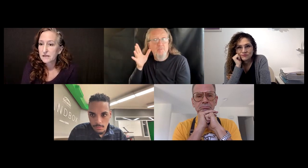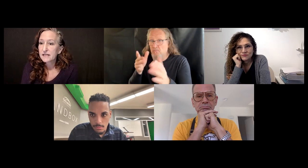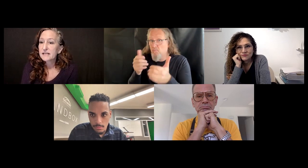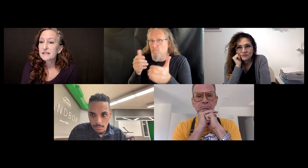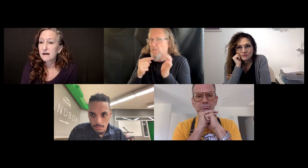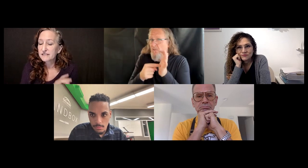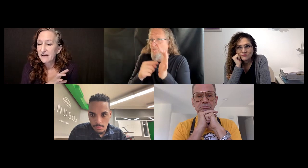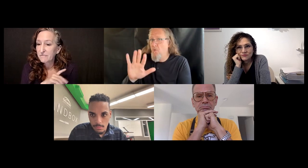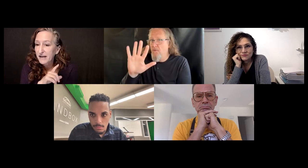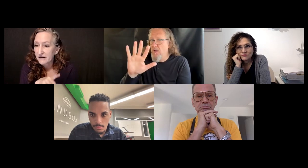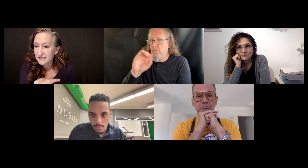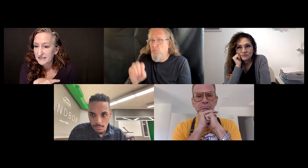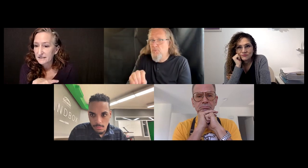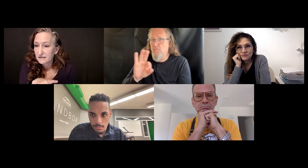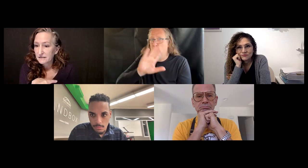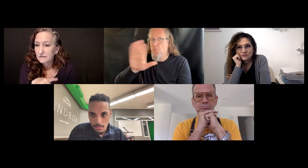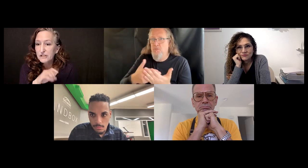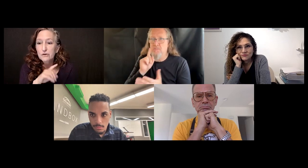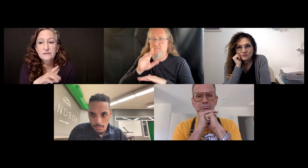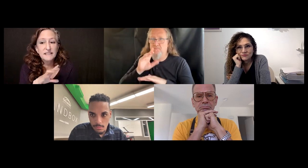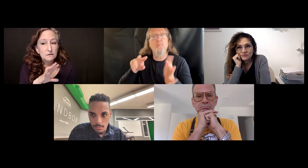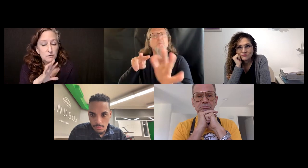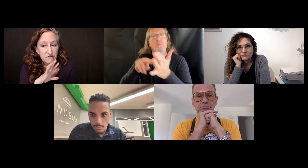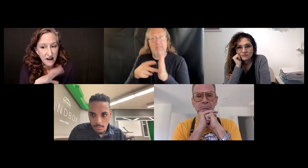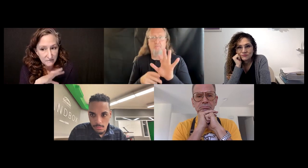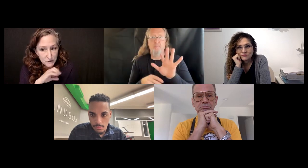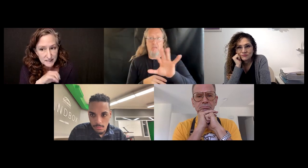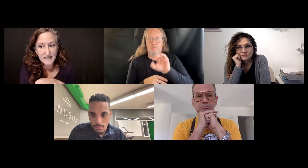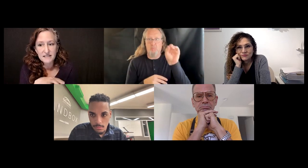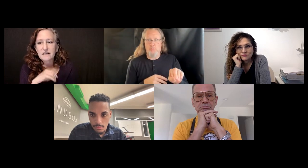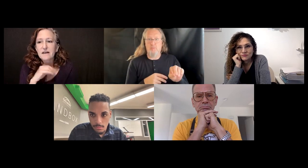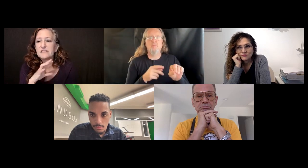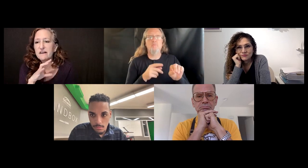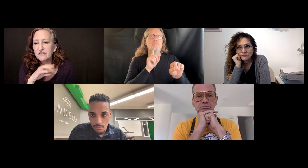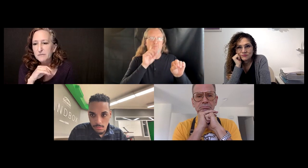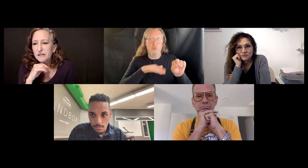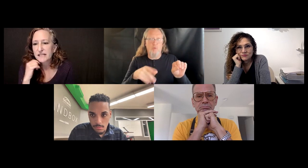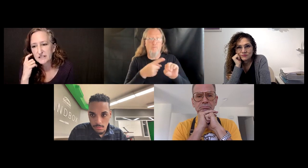Now deaf parents, which is only 5% of the deaf community.